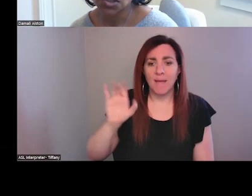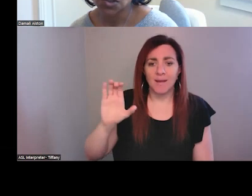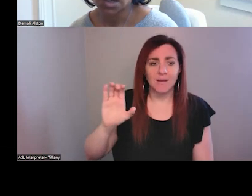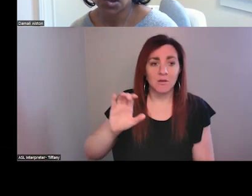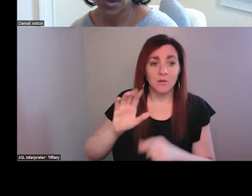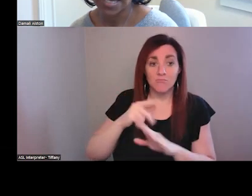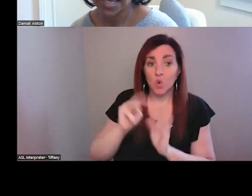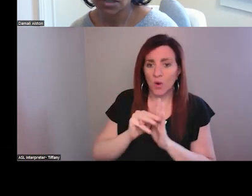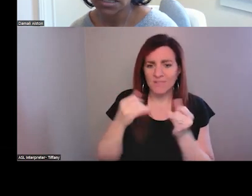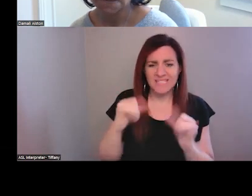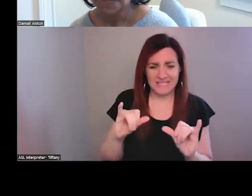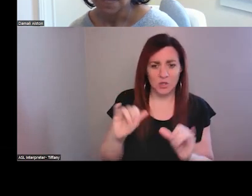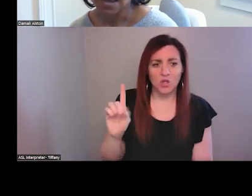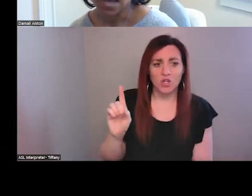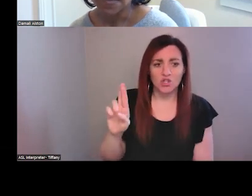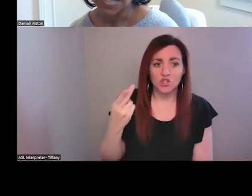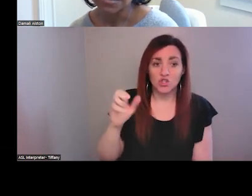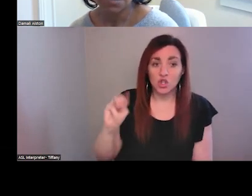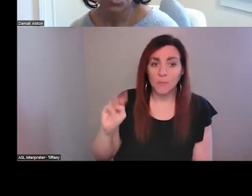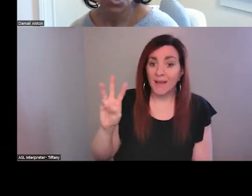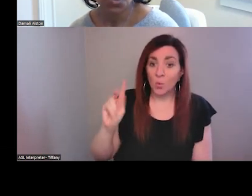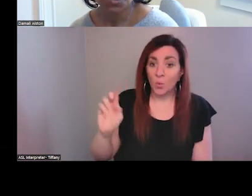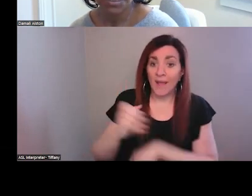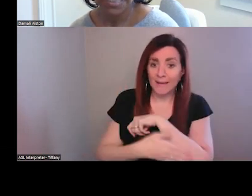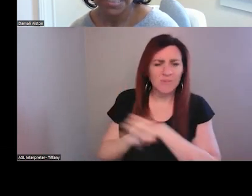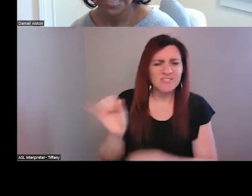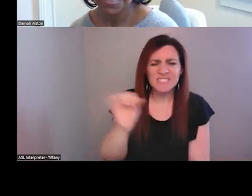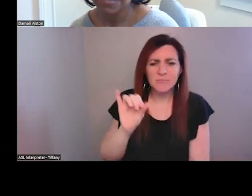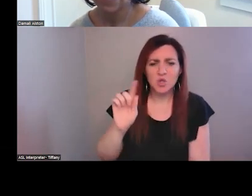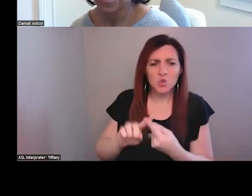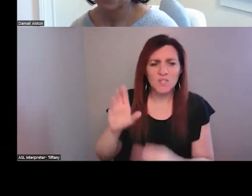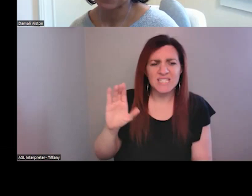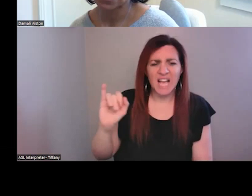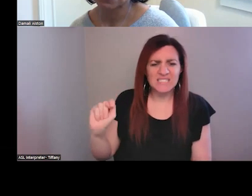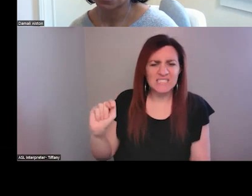IN DURAM AND WAKE COUNTIES. THAT IS SIMILAR TO CIT AND THE